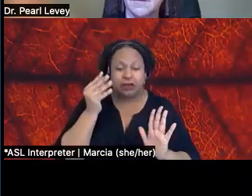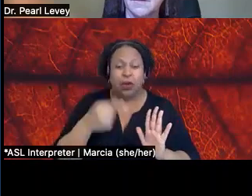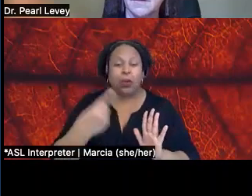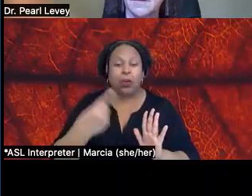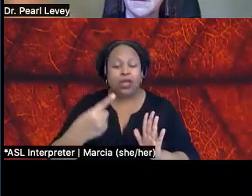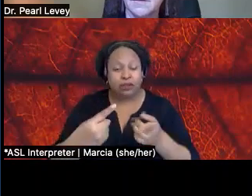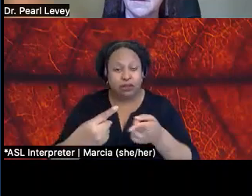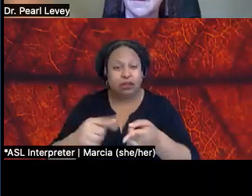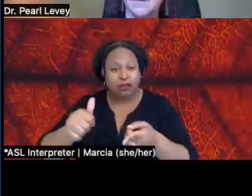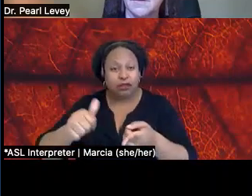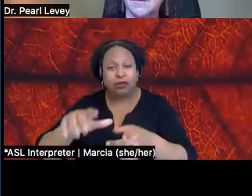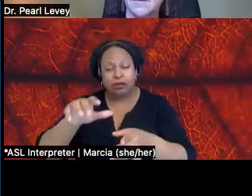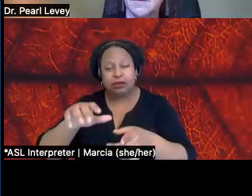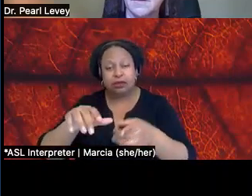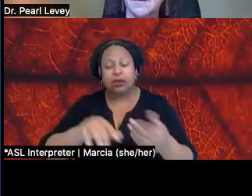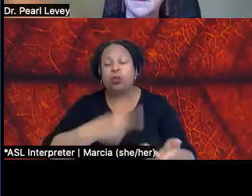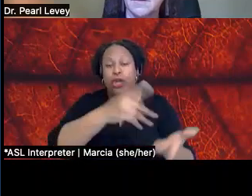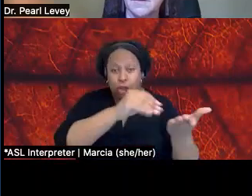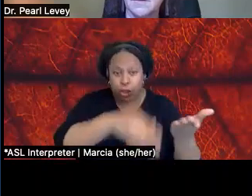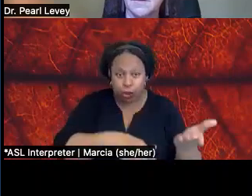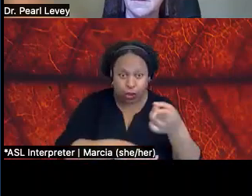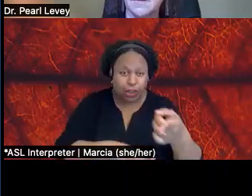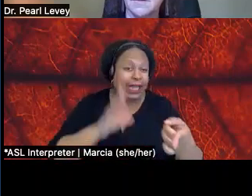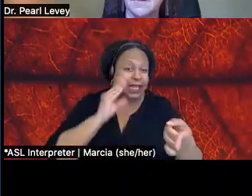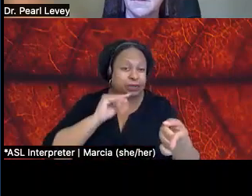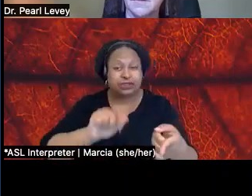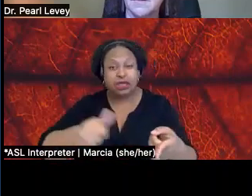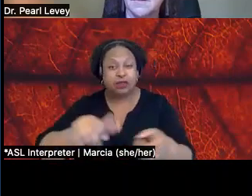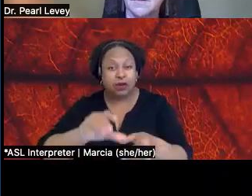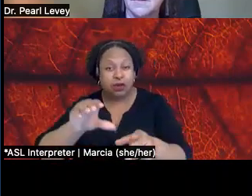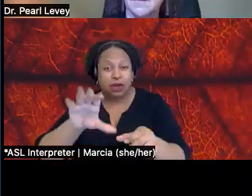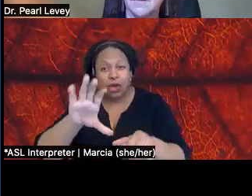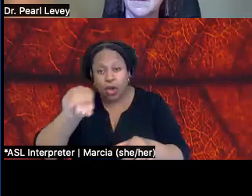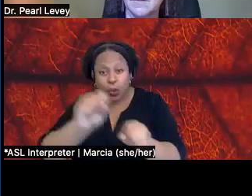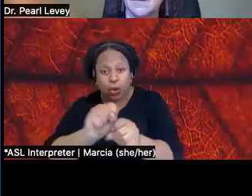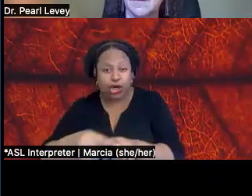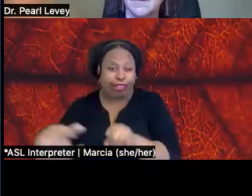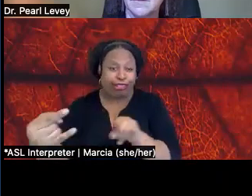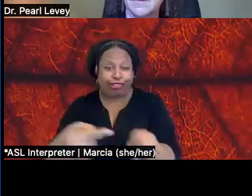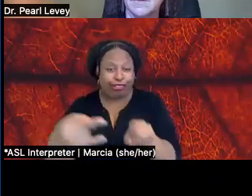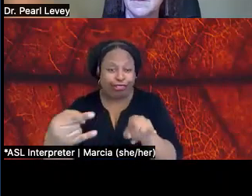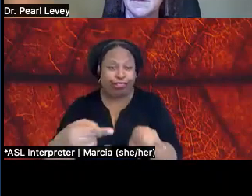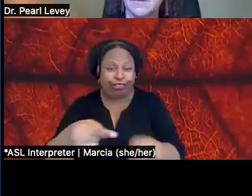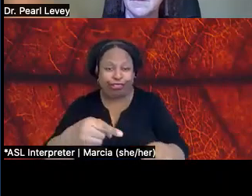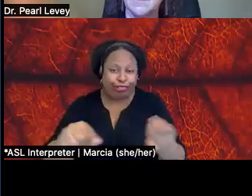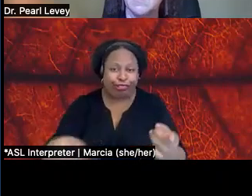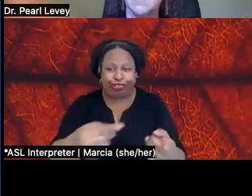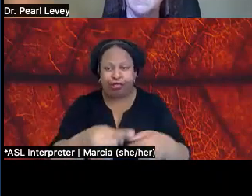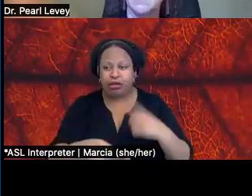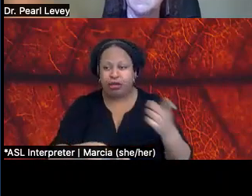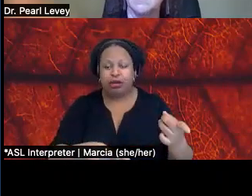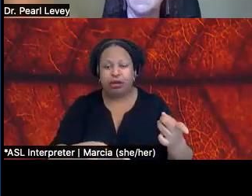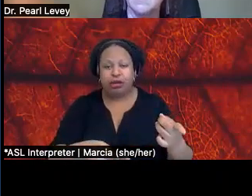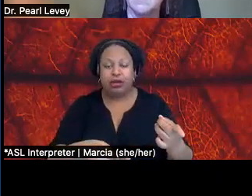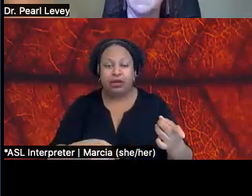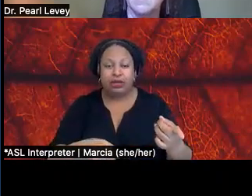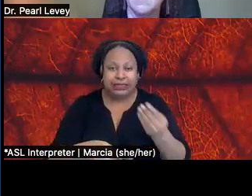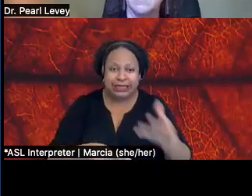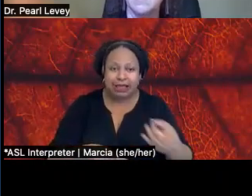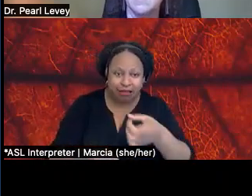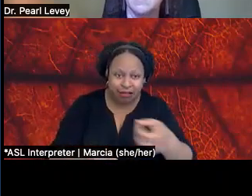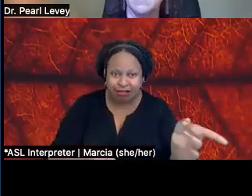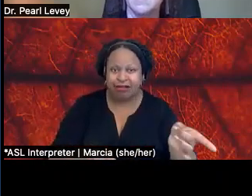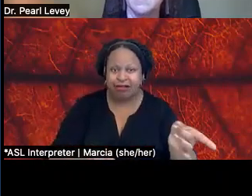colleagues that they weren't really doing the call experience, that they were doing a lesser